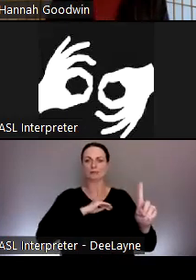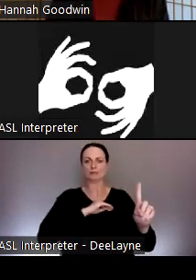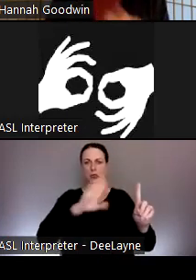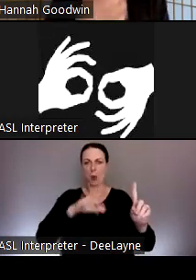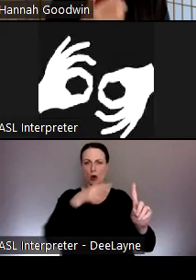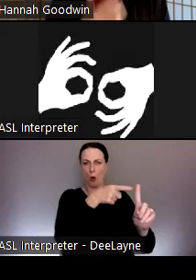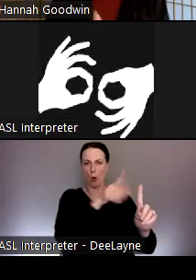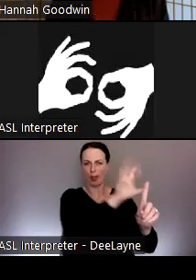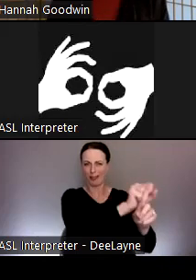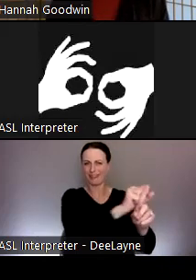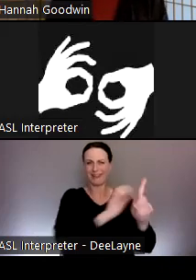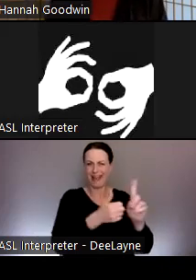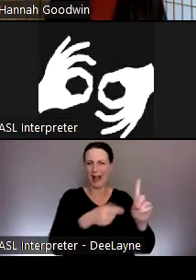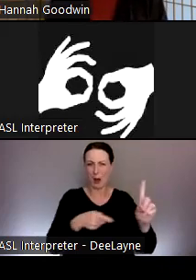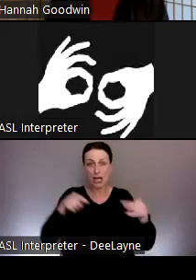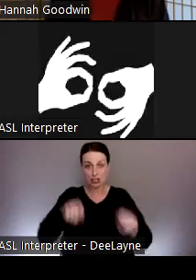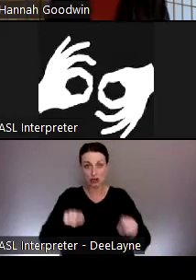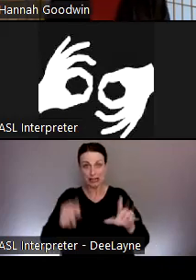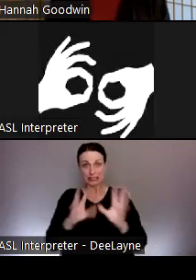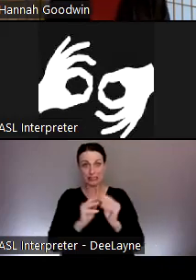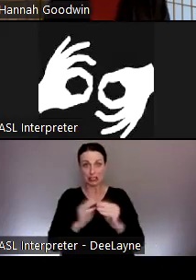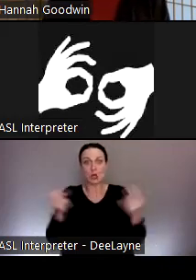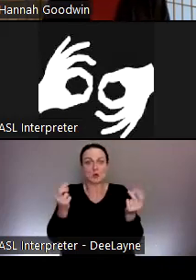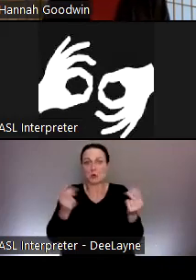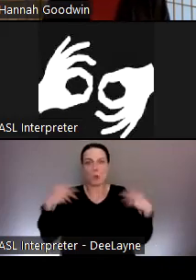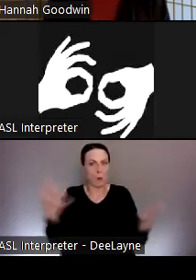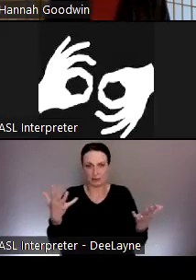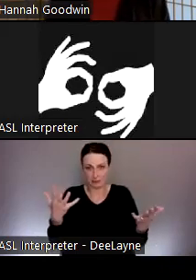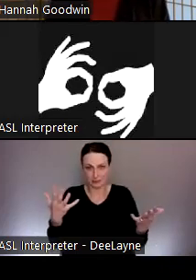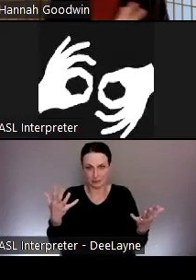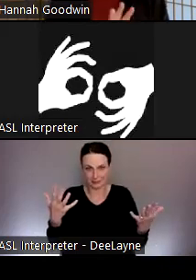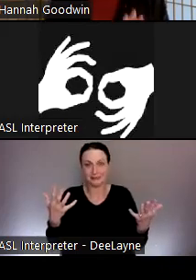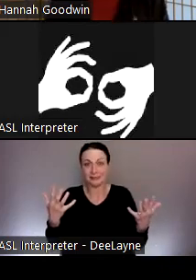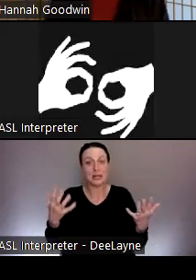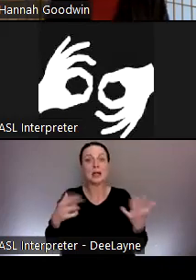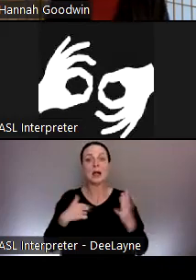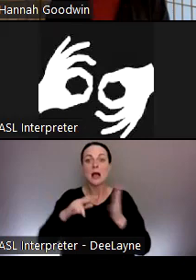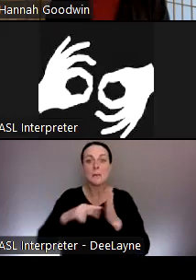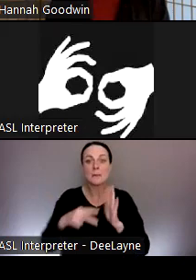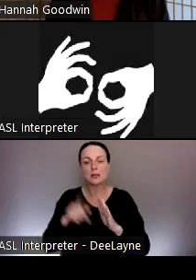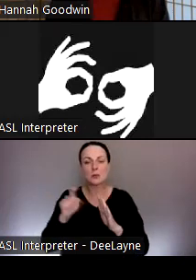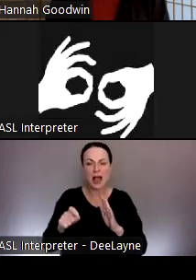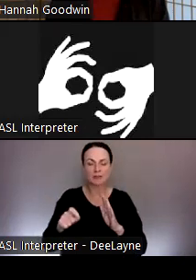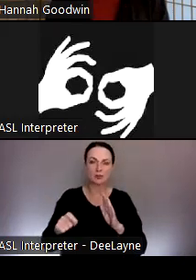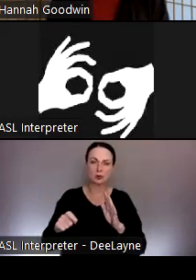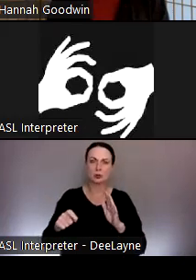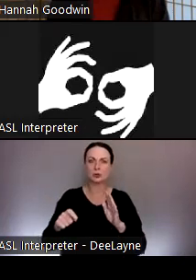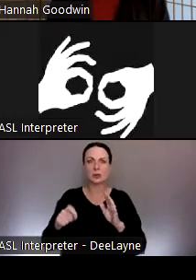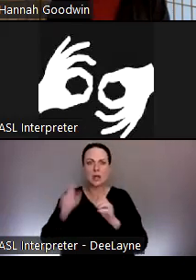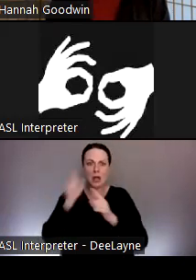What are you gonna do in this session? And I do not mean that you have to do it to the minute.